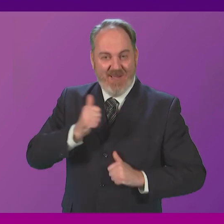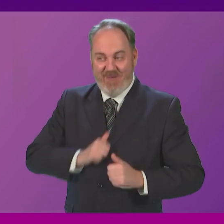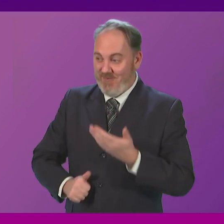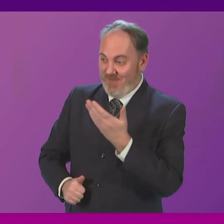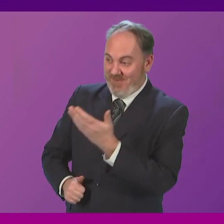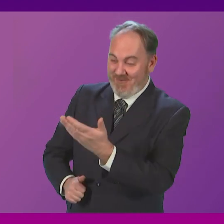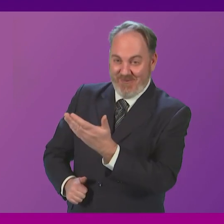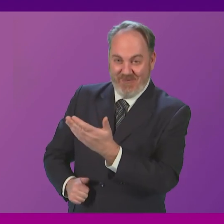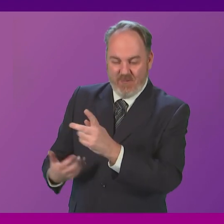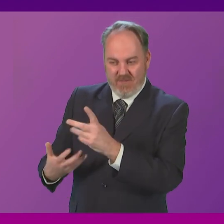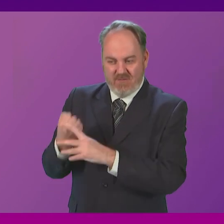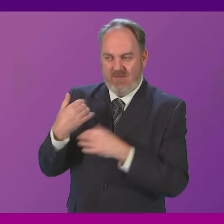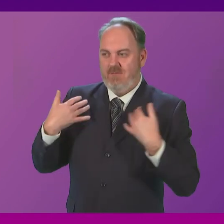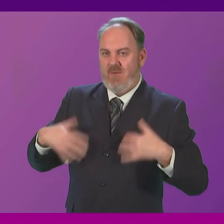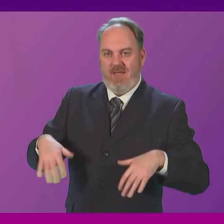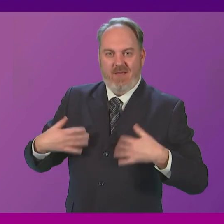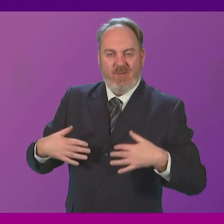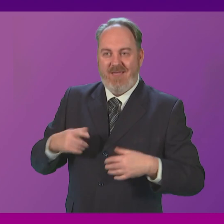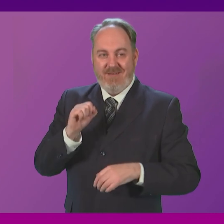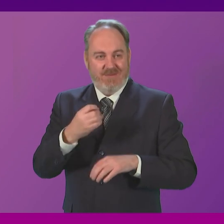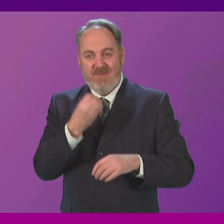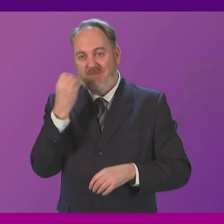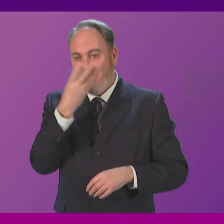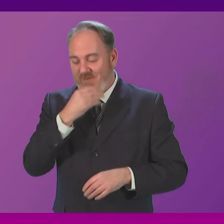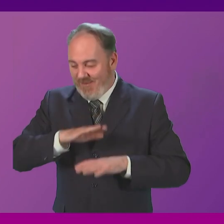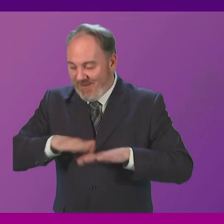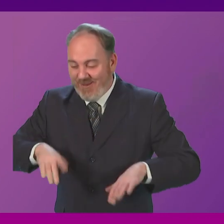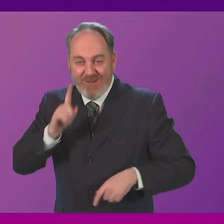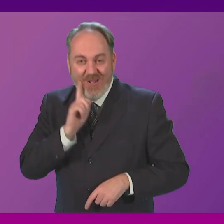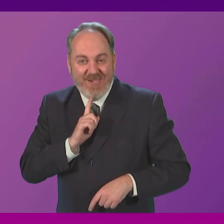I offer a special thought for his wife, his beautiful girls, his mum and dad and his sister,